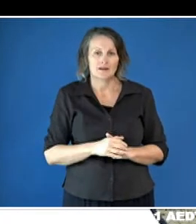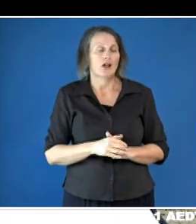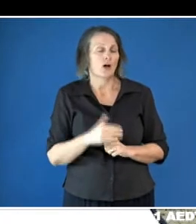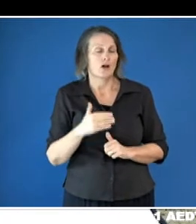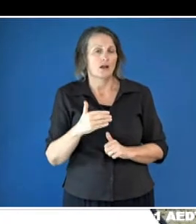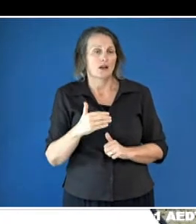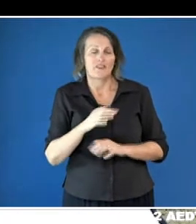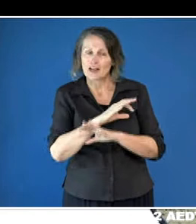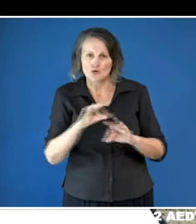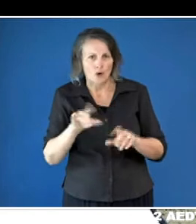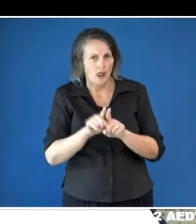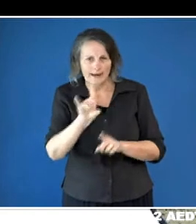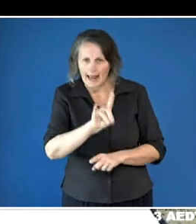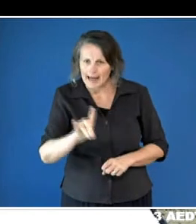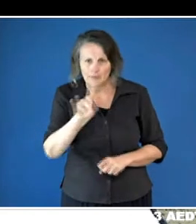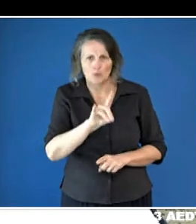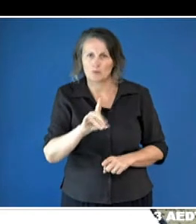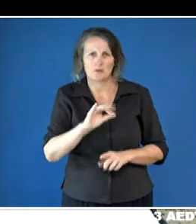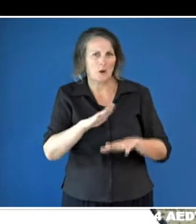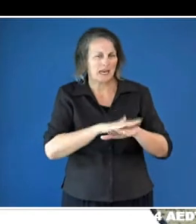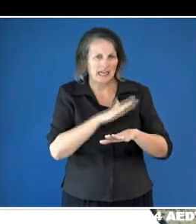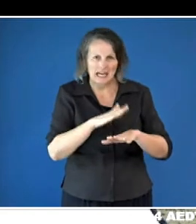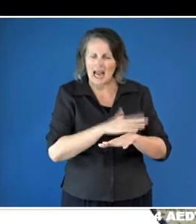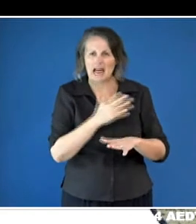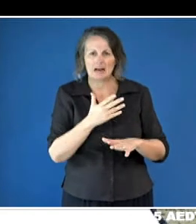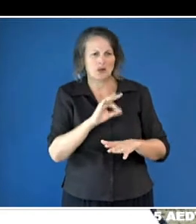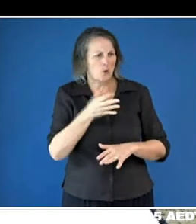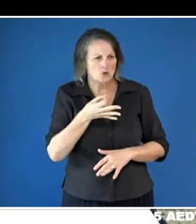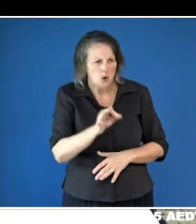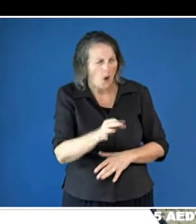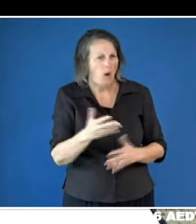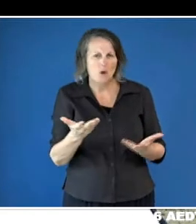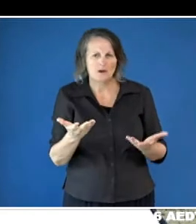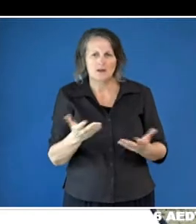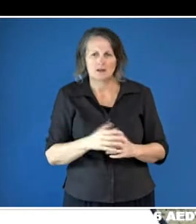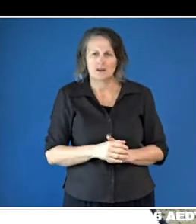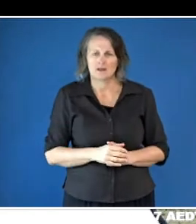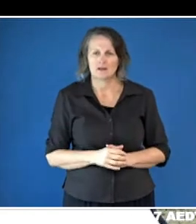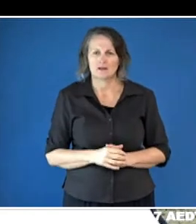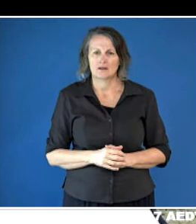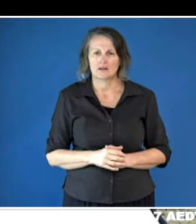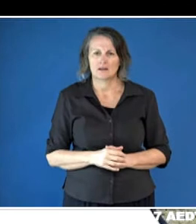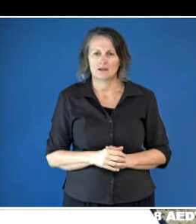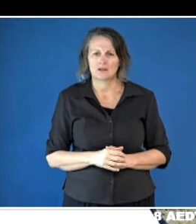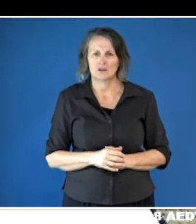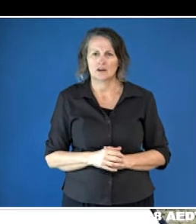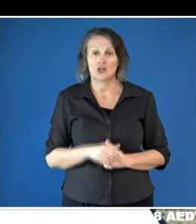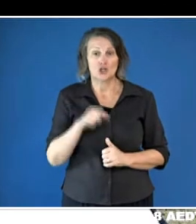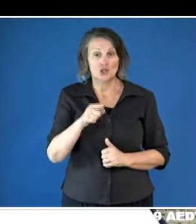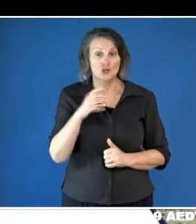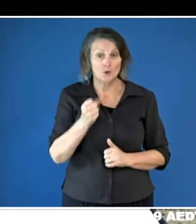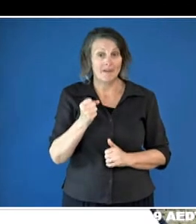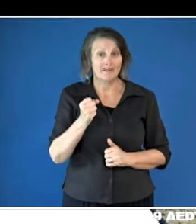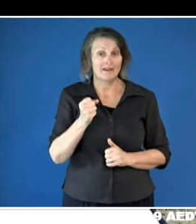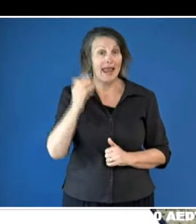They are -- like, if you've got a head and you've got a heart, that